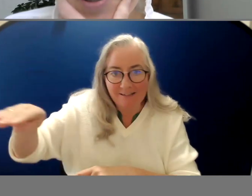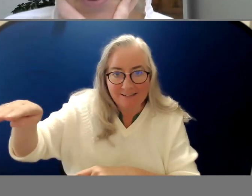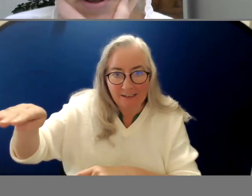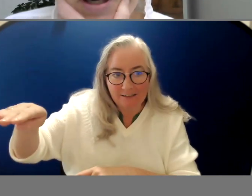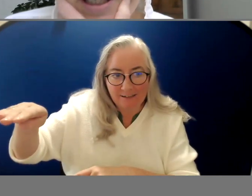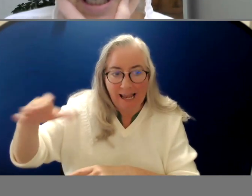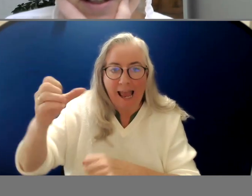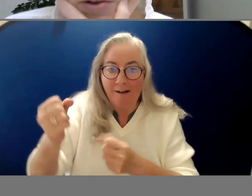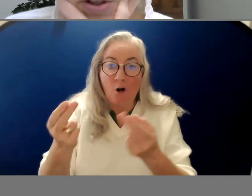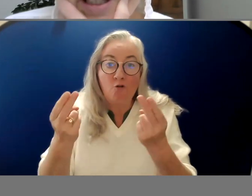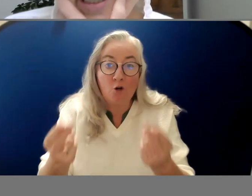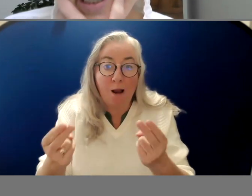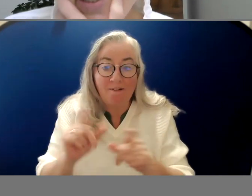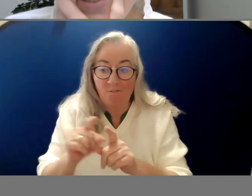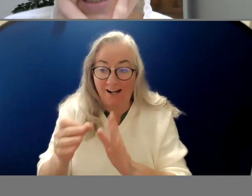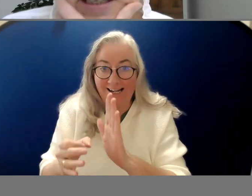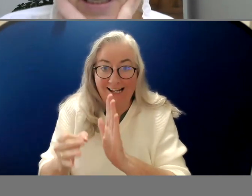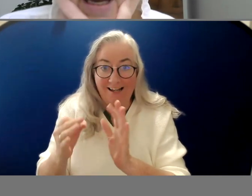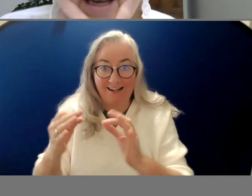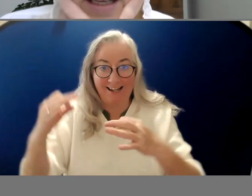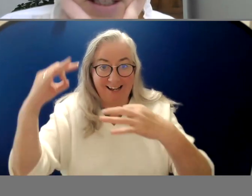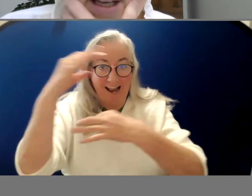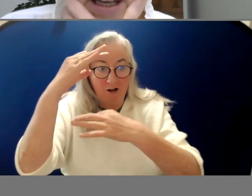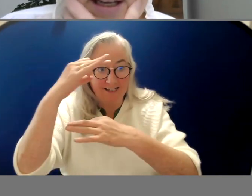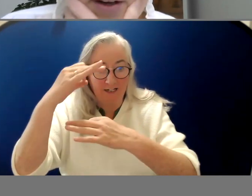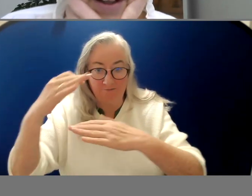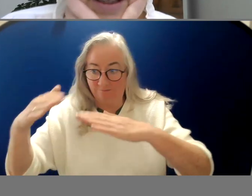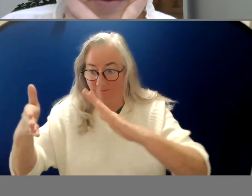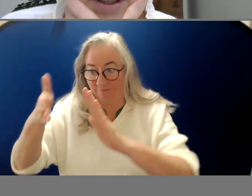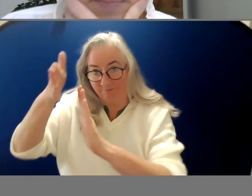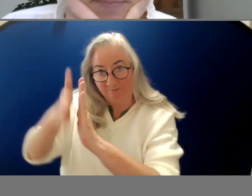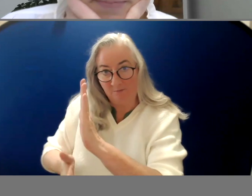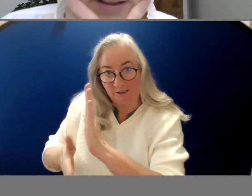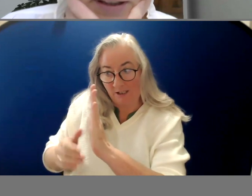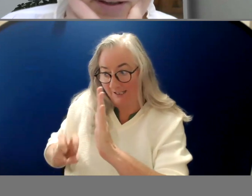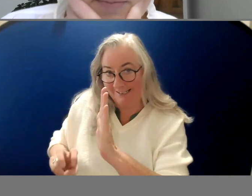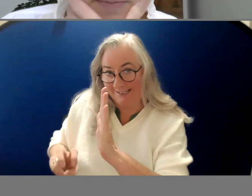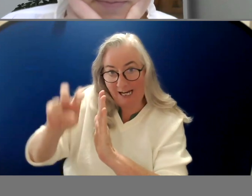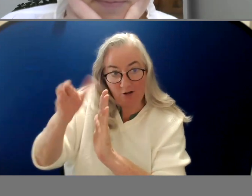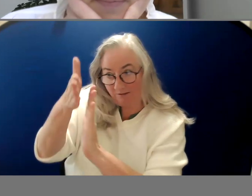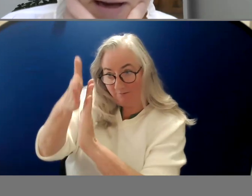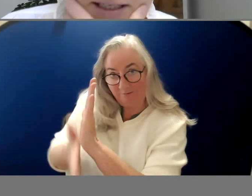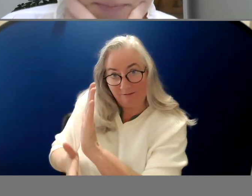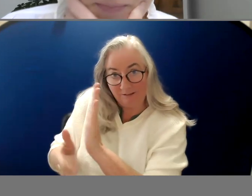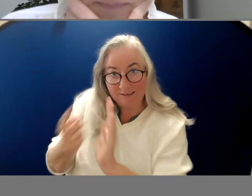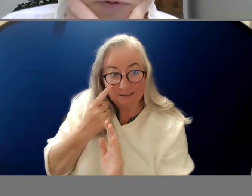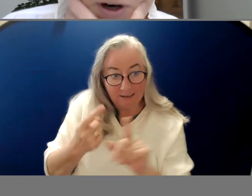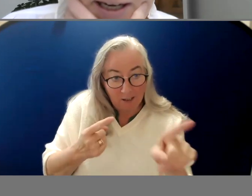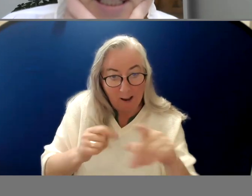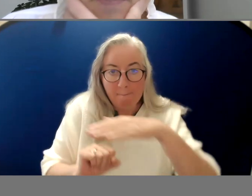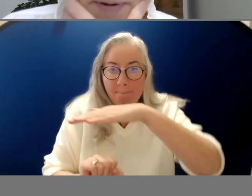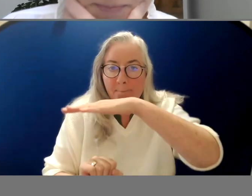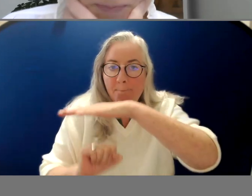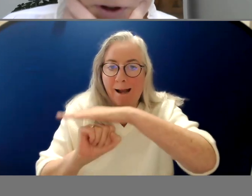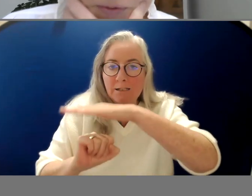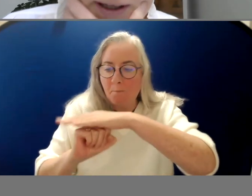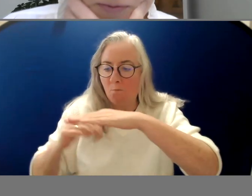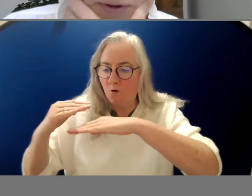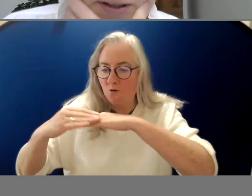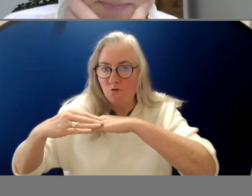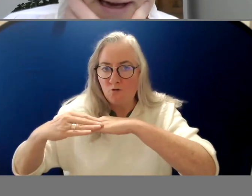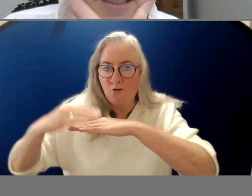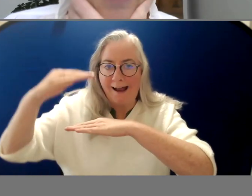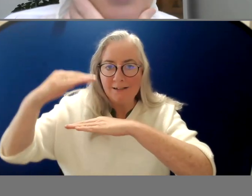requirement for guarding under the stairs and given the maximum rise and minimum going there's a Max of